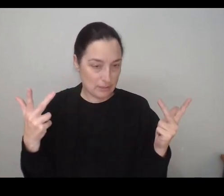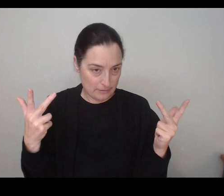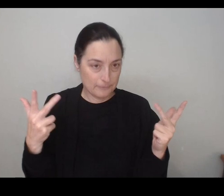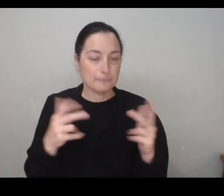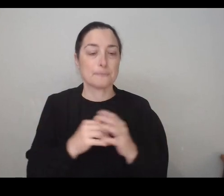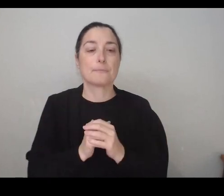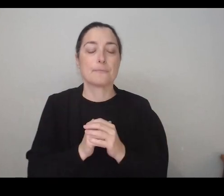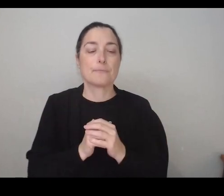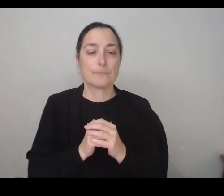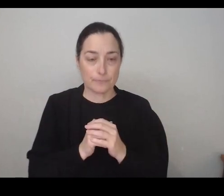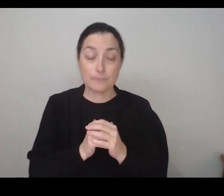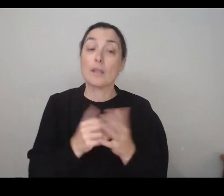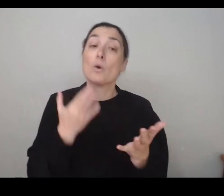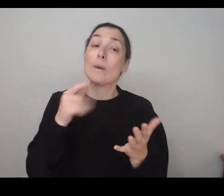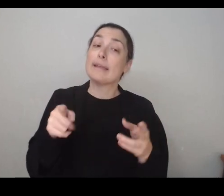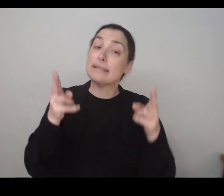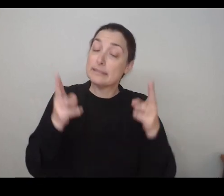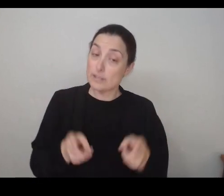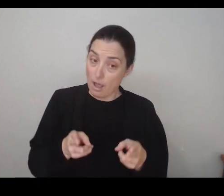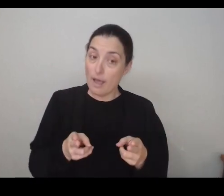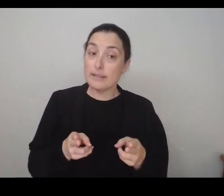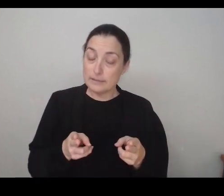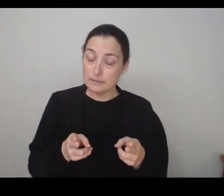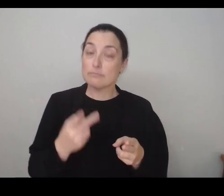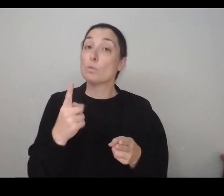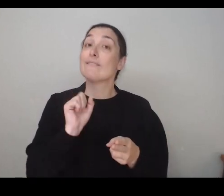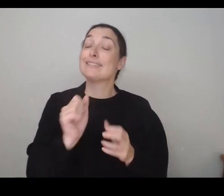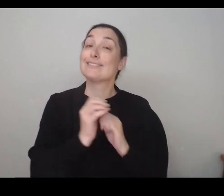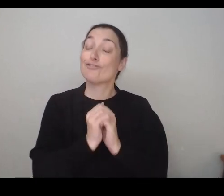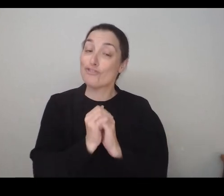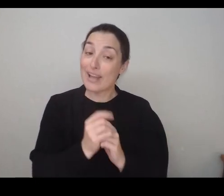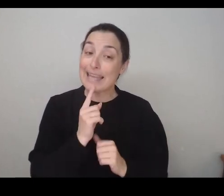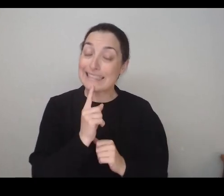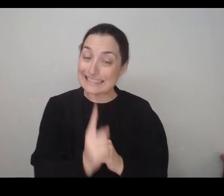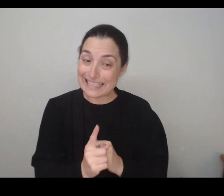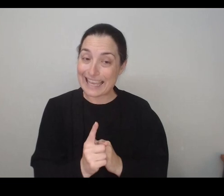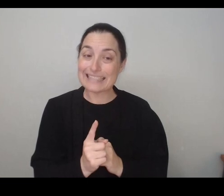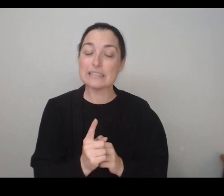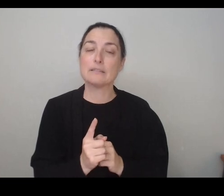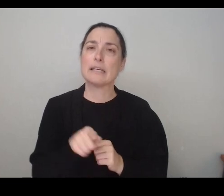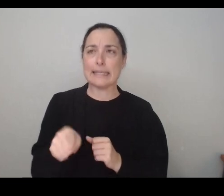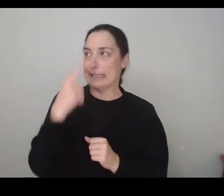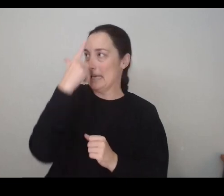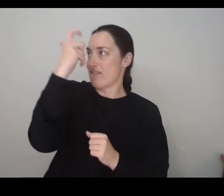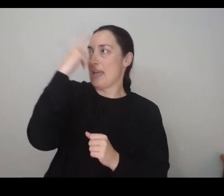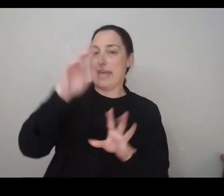When he died, one of his friends said, "He invented everything." And I think it's true.